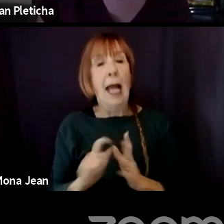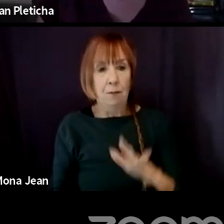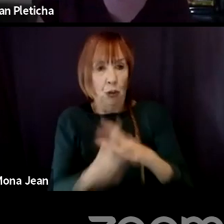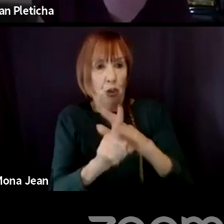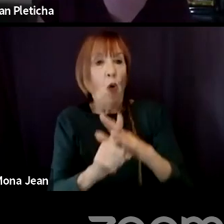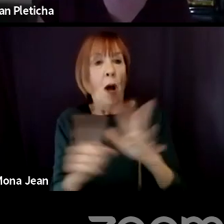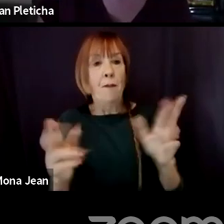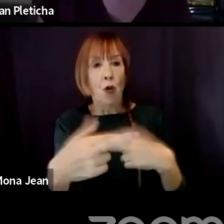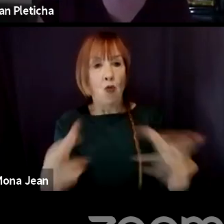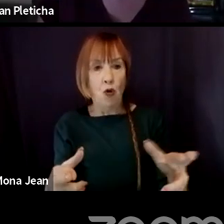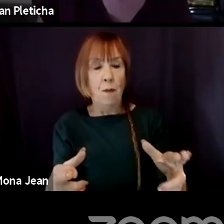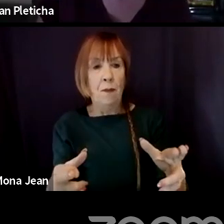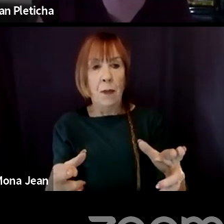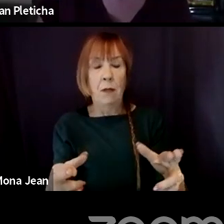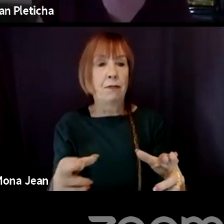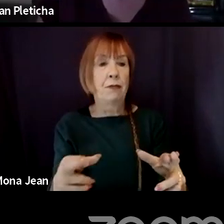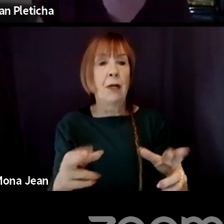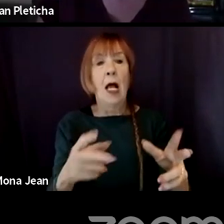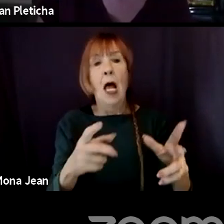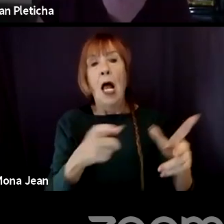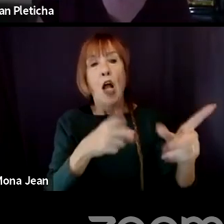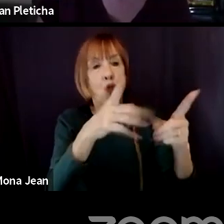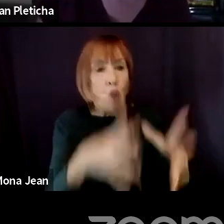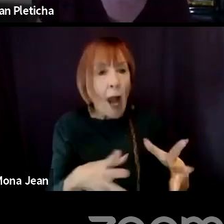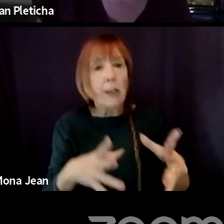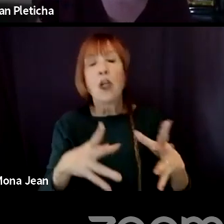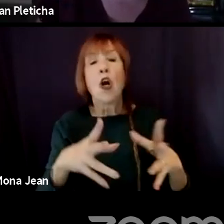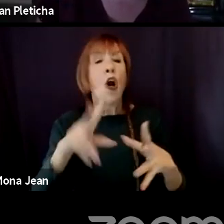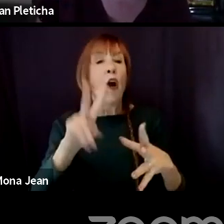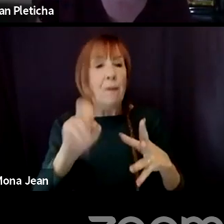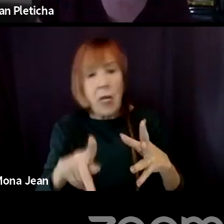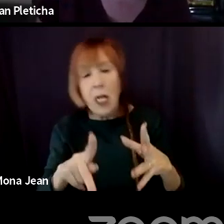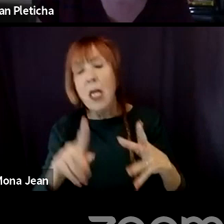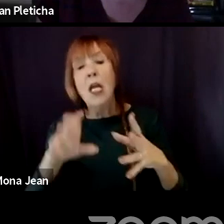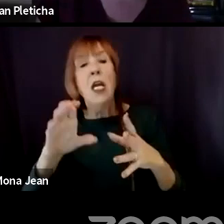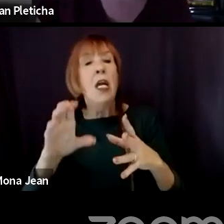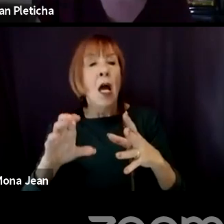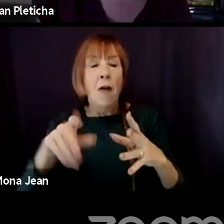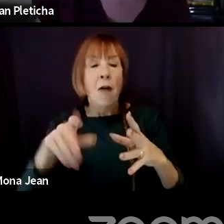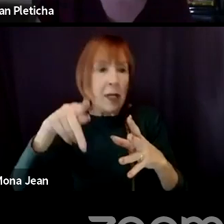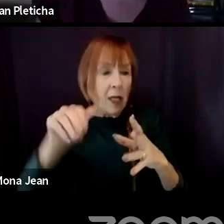execs, maybe the director, the EPS or whatever. And they love your tittle on it